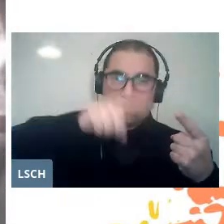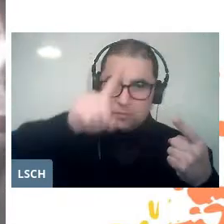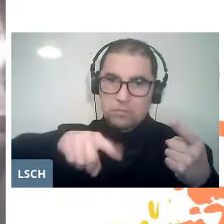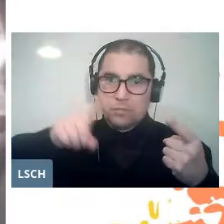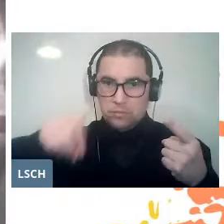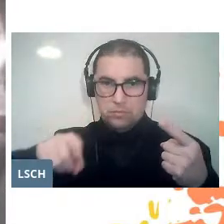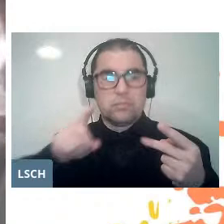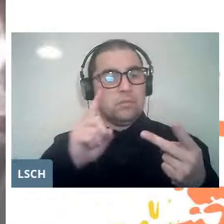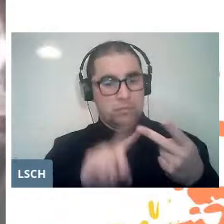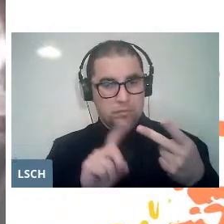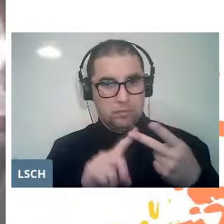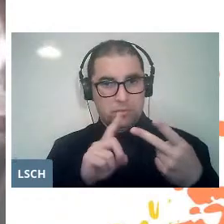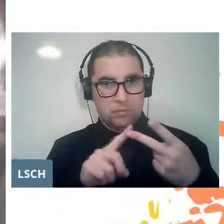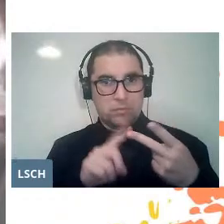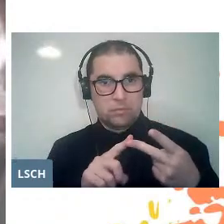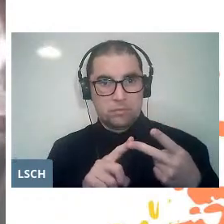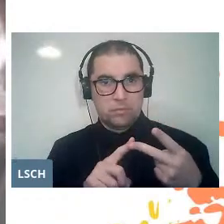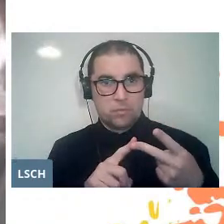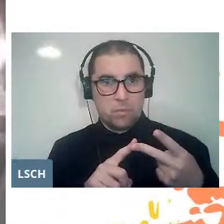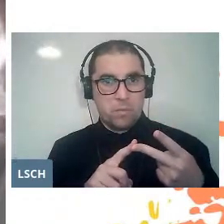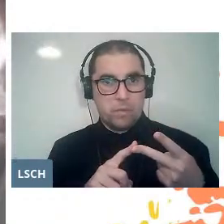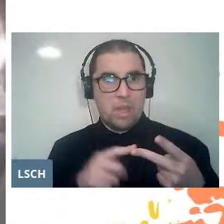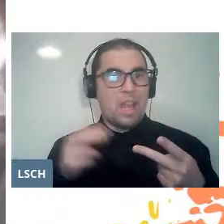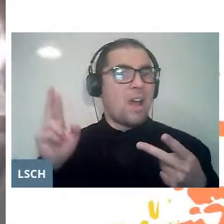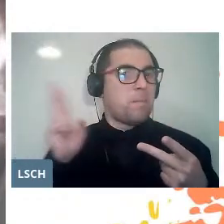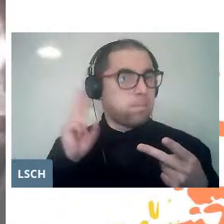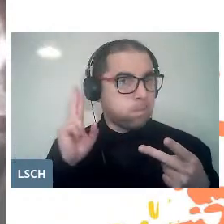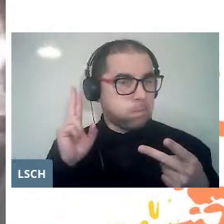and by the way by their orchestral sonority.